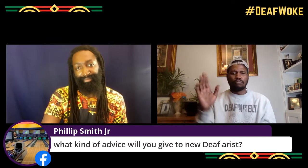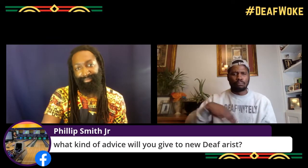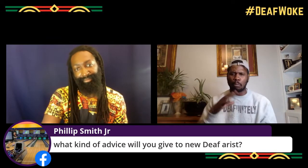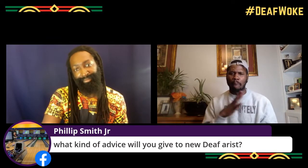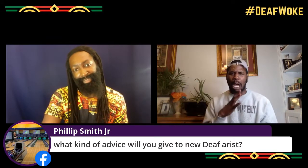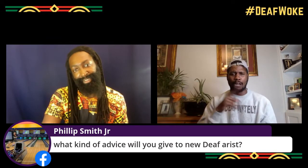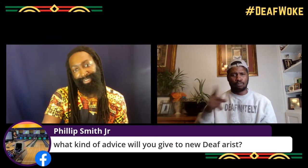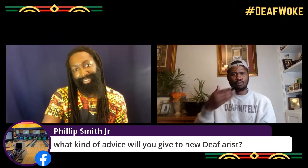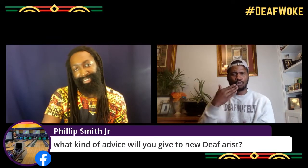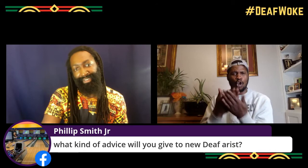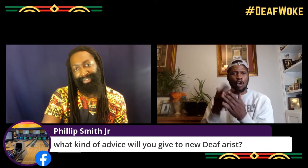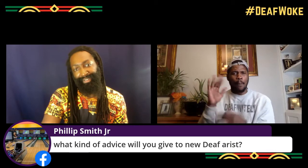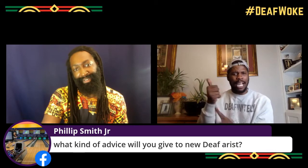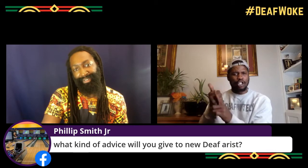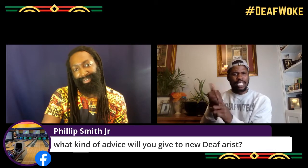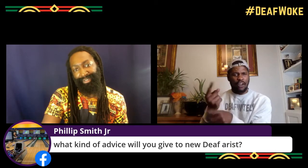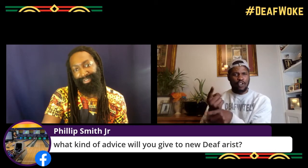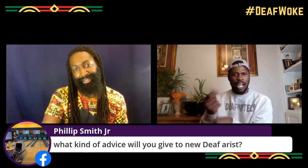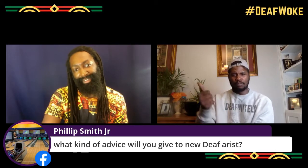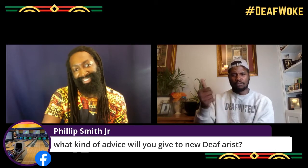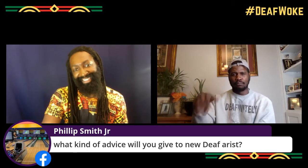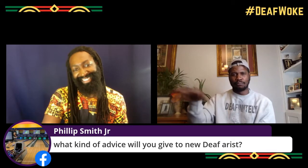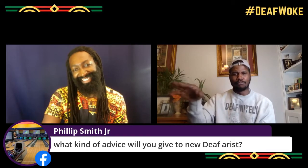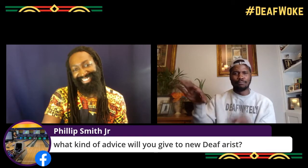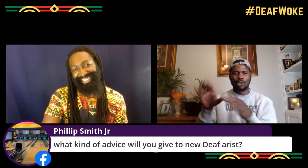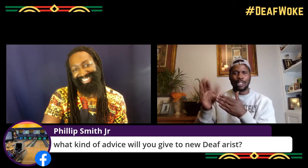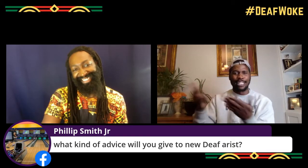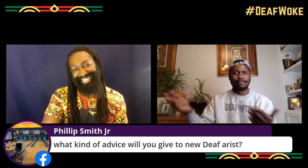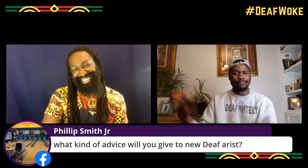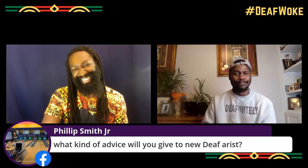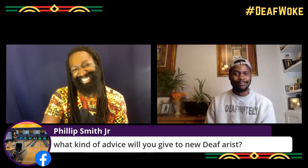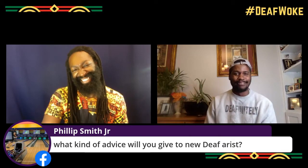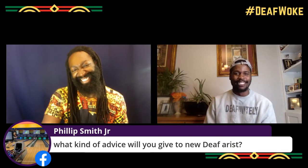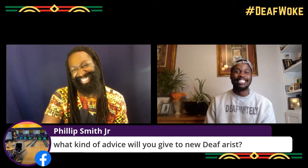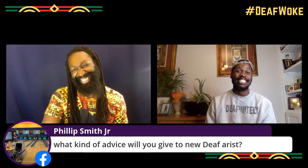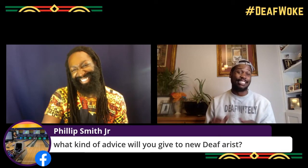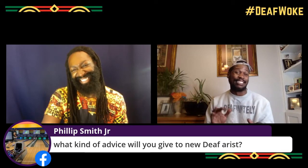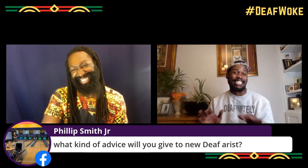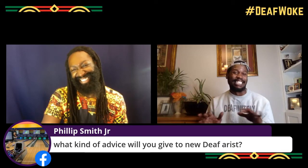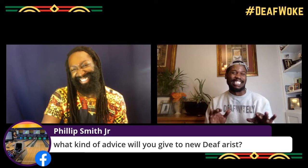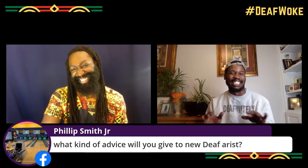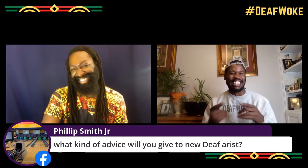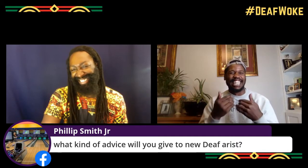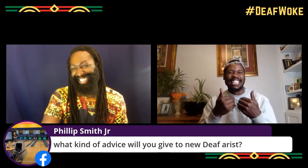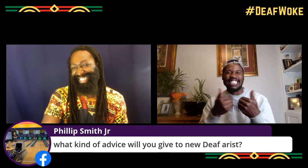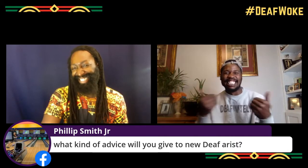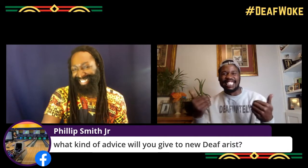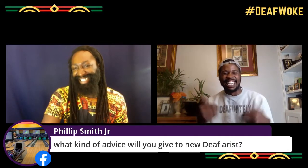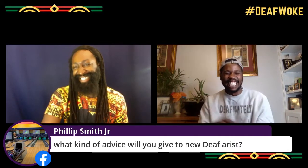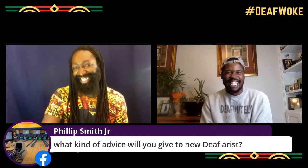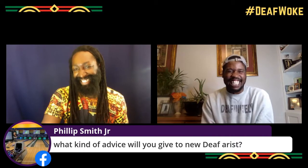It gets old after, it's about just, just meet me, me, me. And if so, if that's it, then you know, you're gonna get.